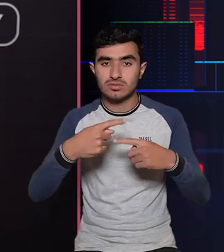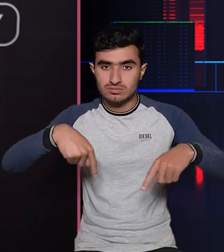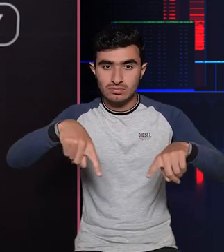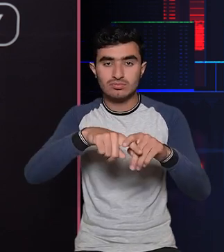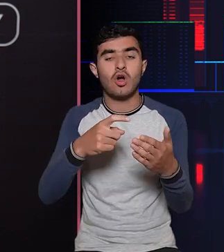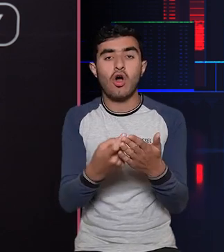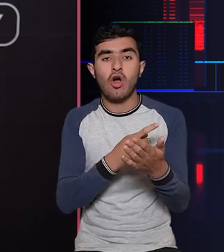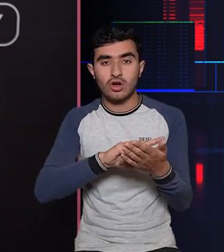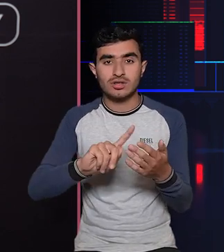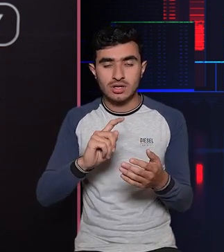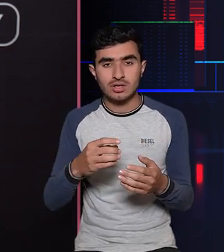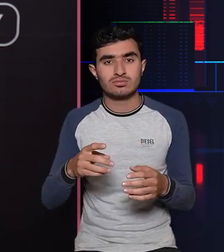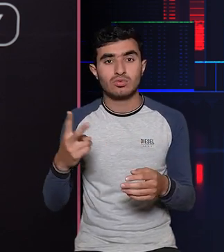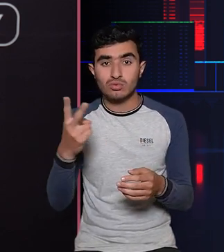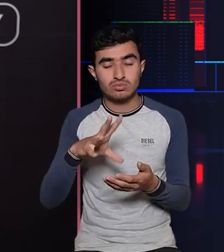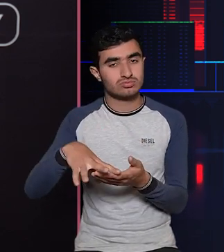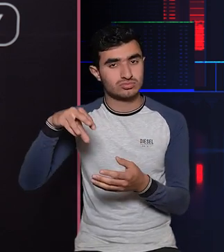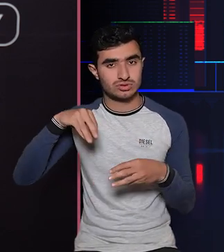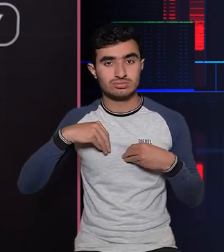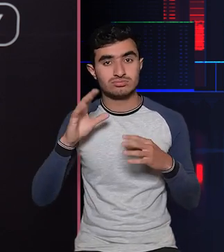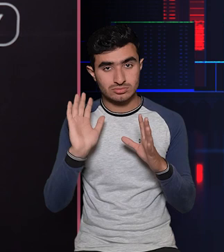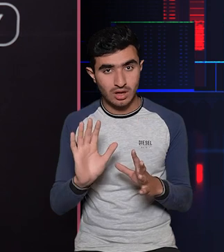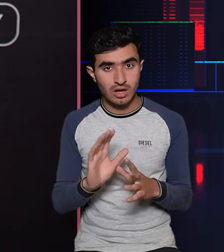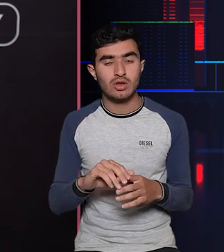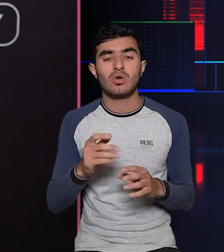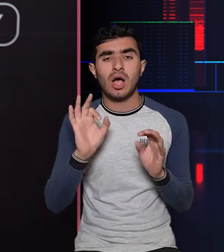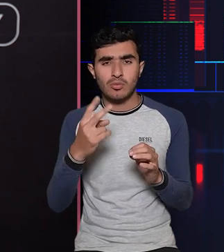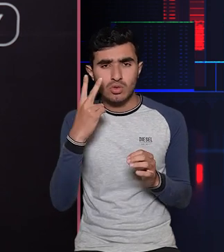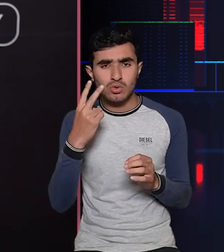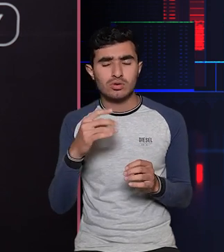run two clubs, Afghan Hockey Club and Tariq Ismail Hockey Club.